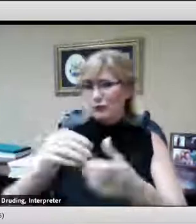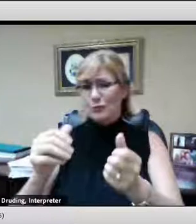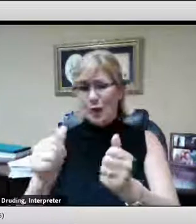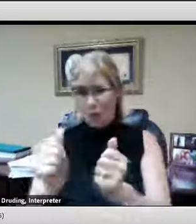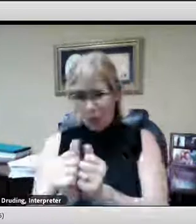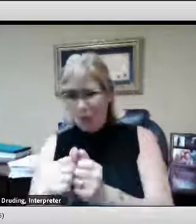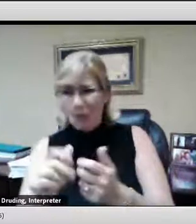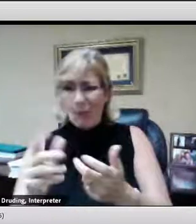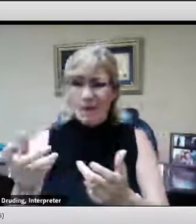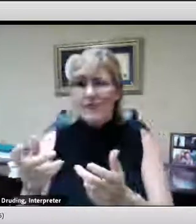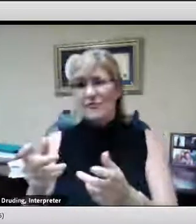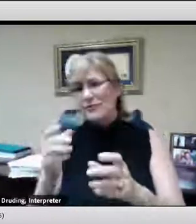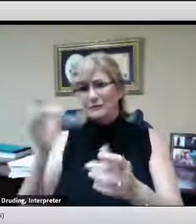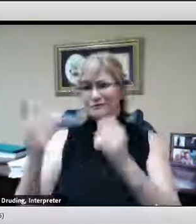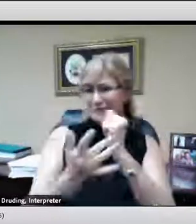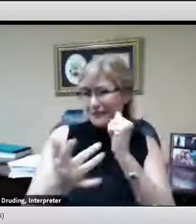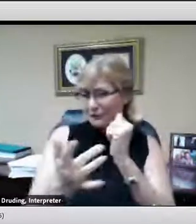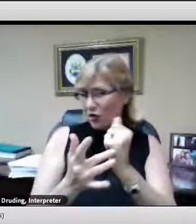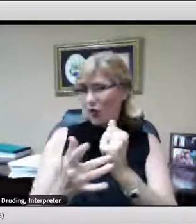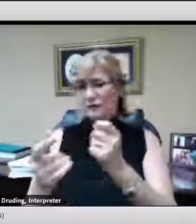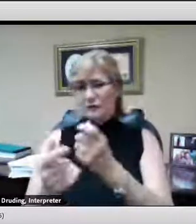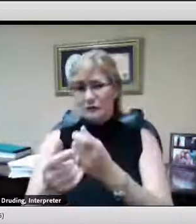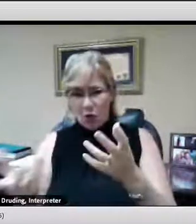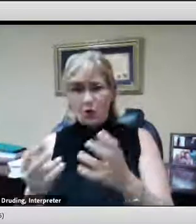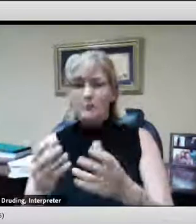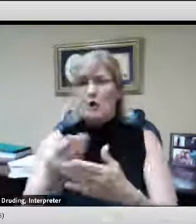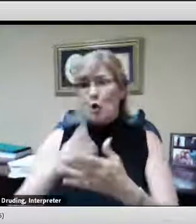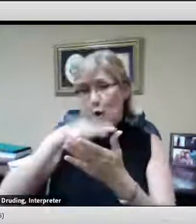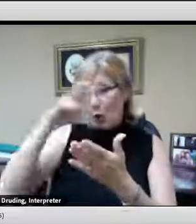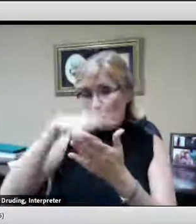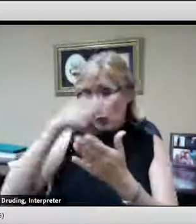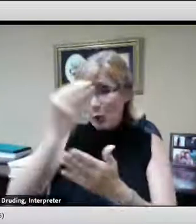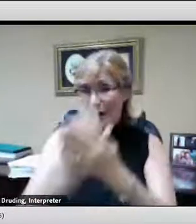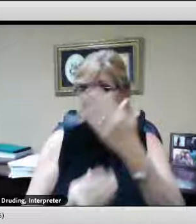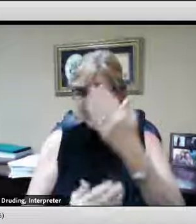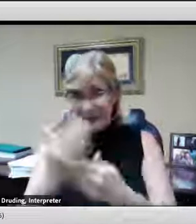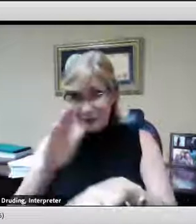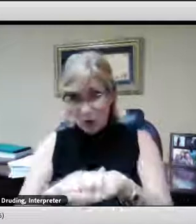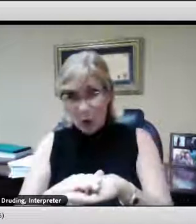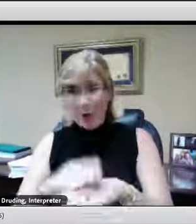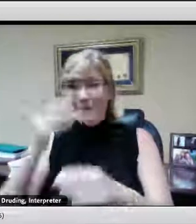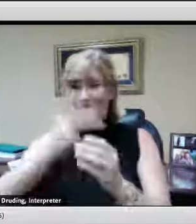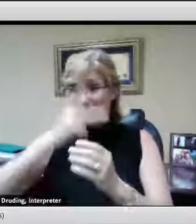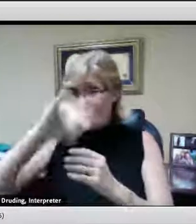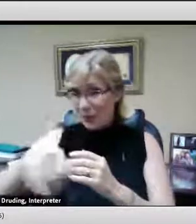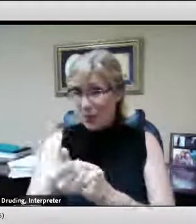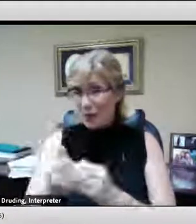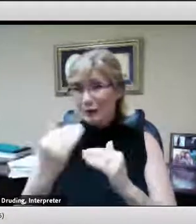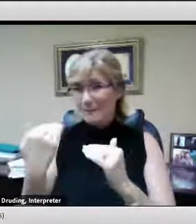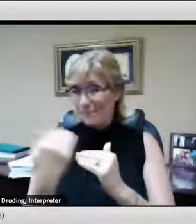with cutting-edge technology. Learning is hands-on, project-based, and very fun. They help students become creative,